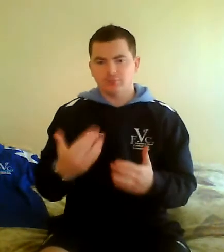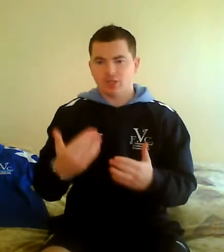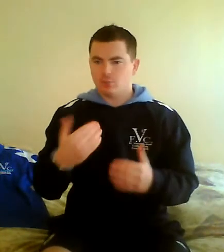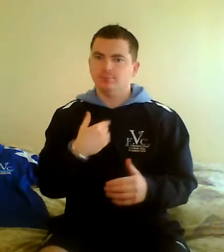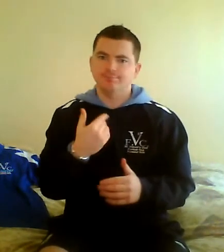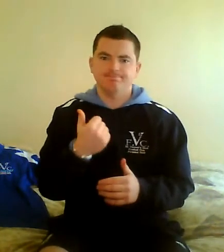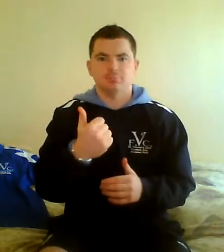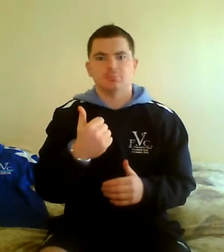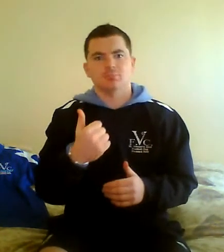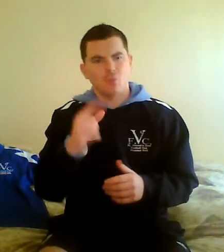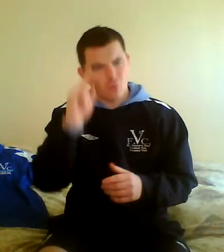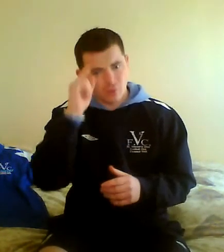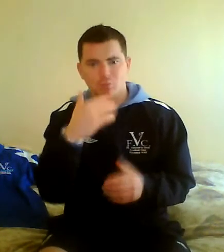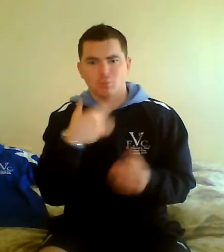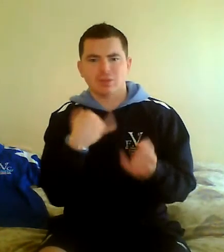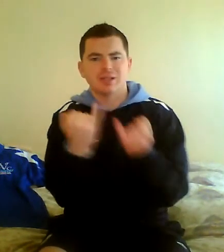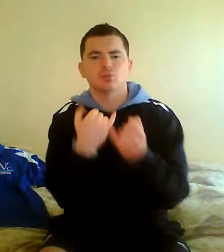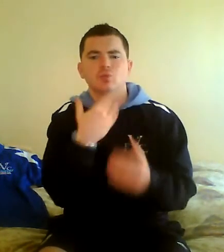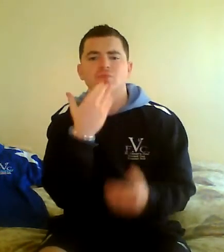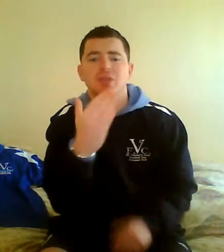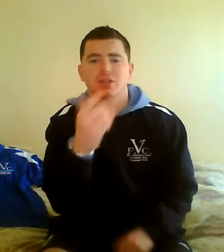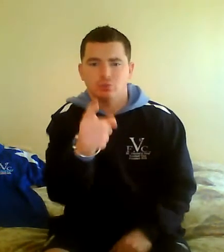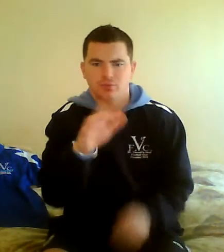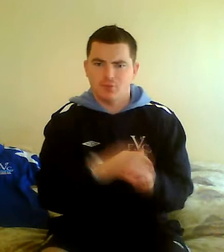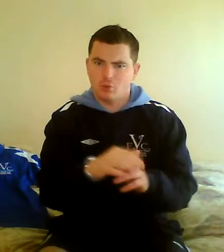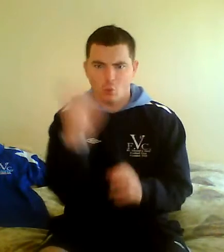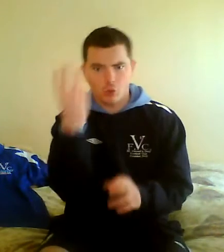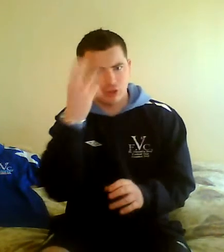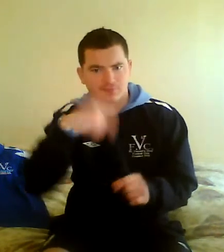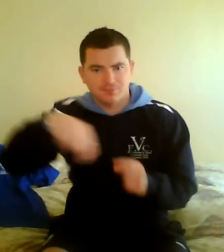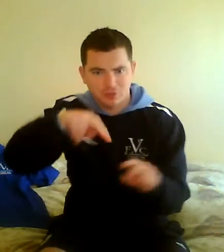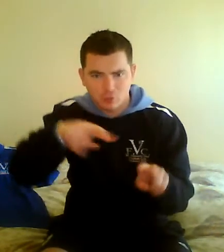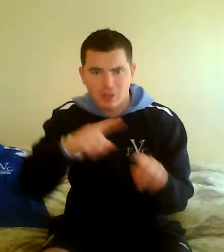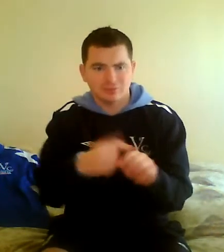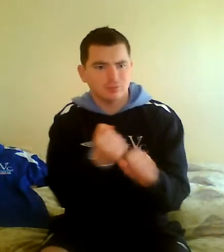We would like to thank you for watching the video